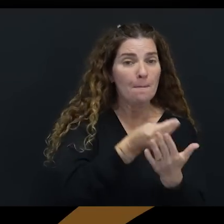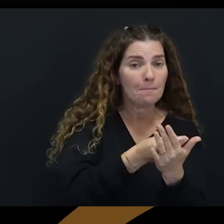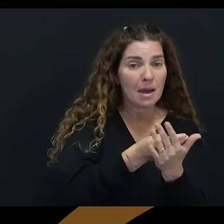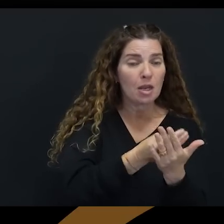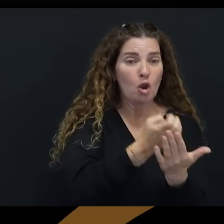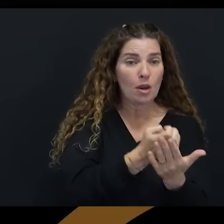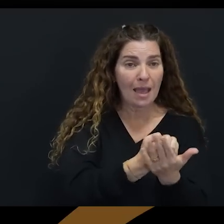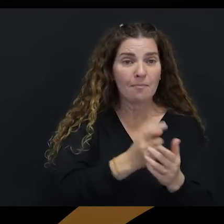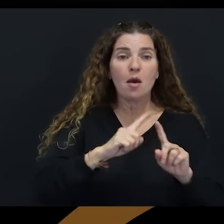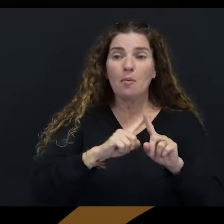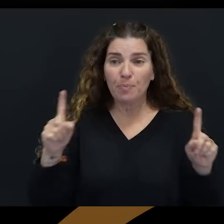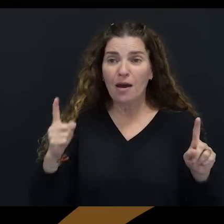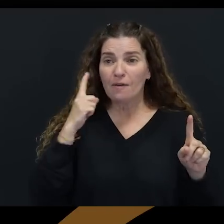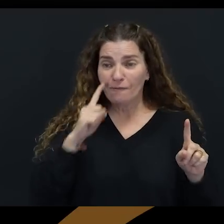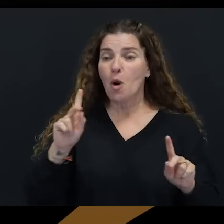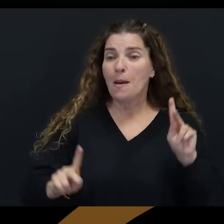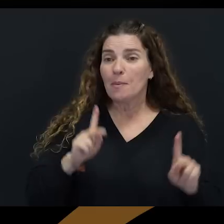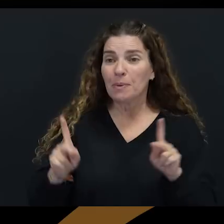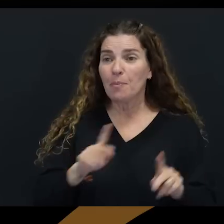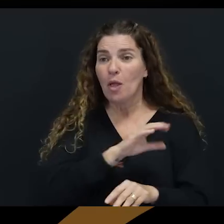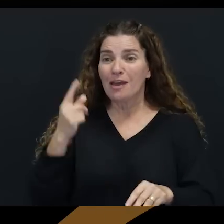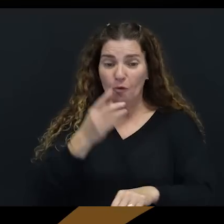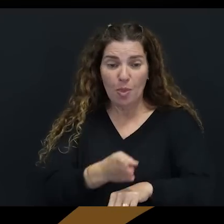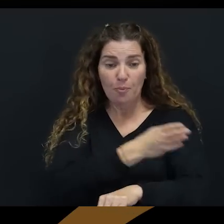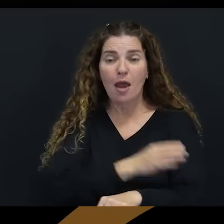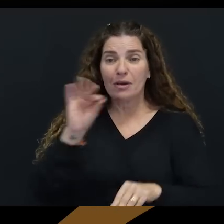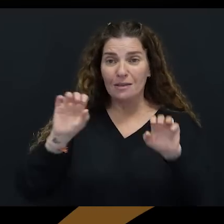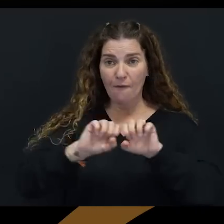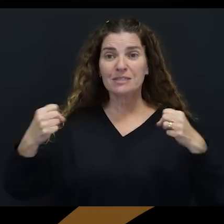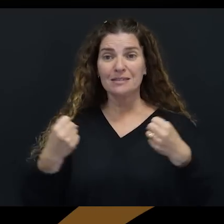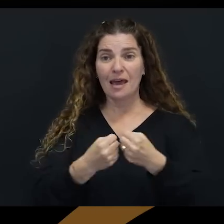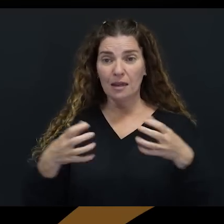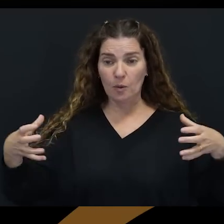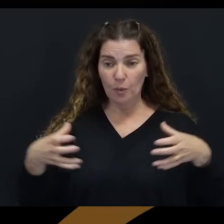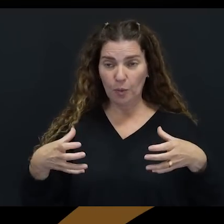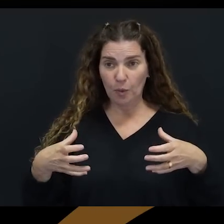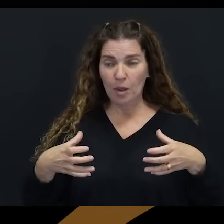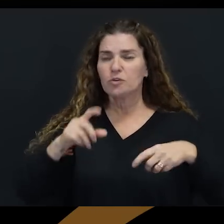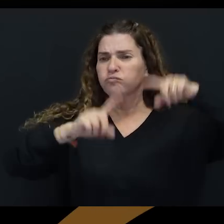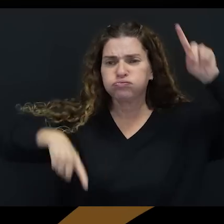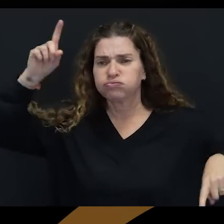but in human capital, innovation, and societal progress. This vast community of individuals